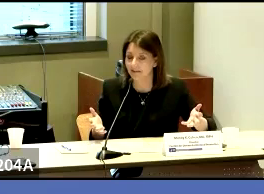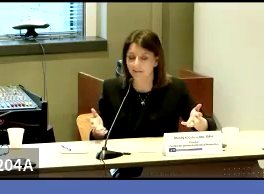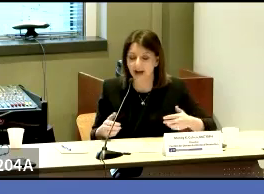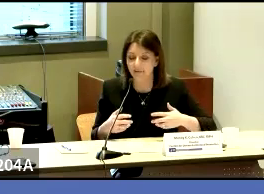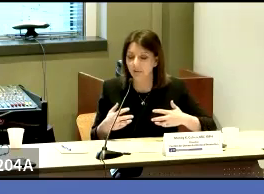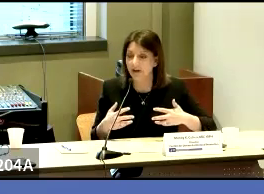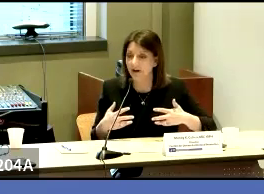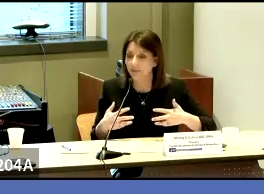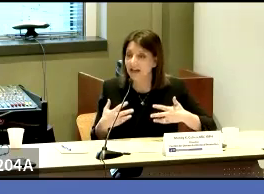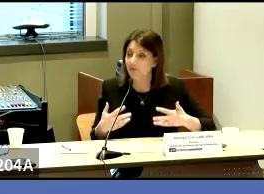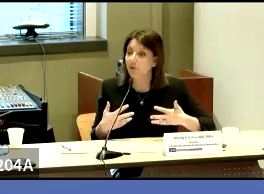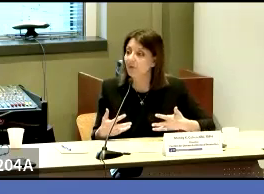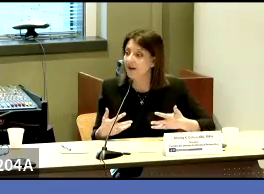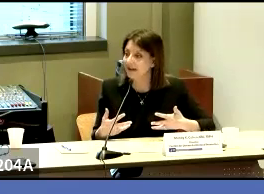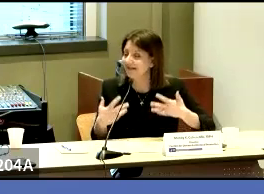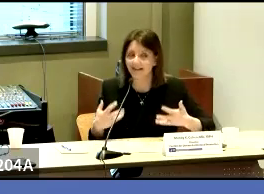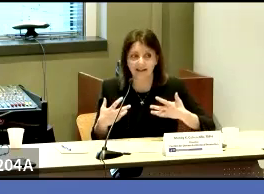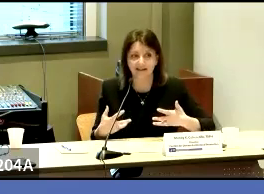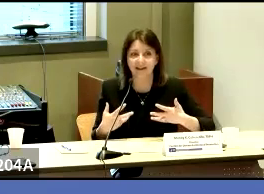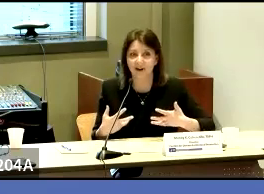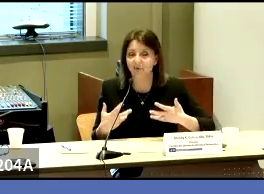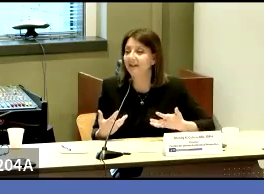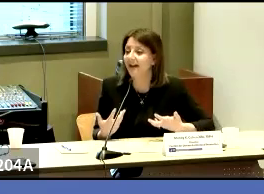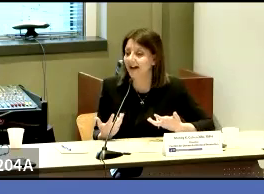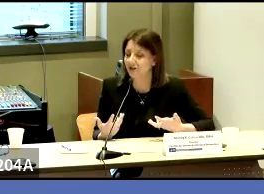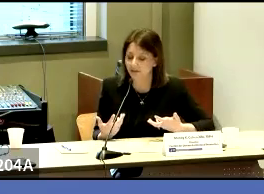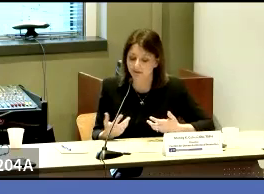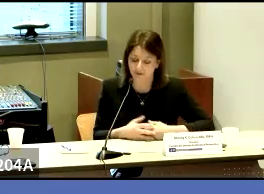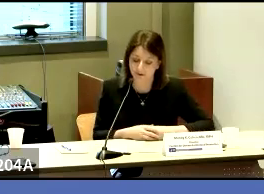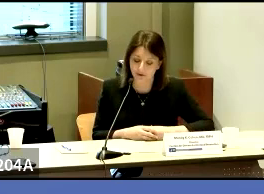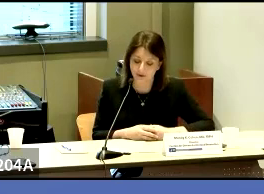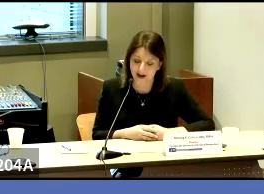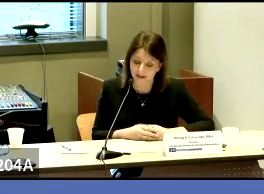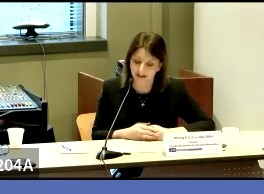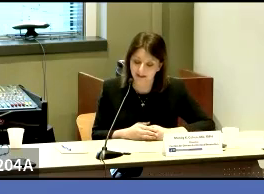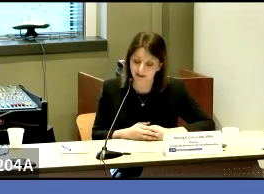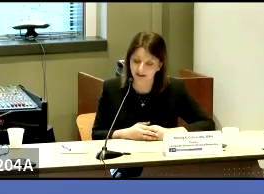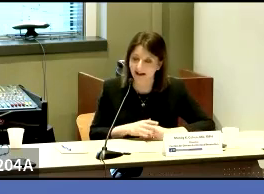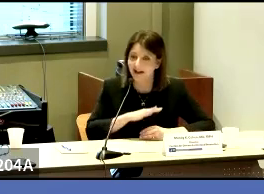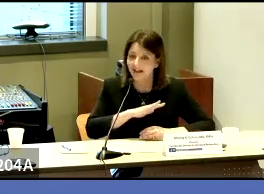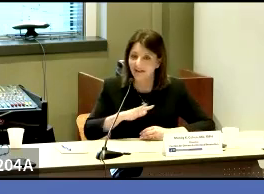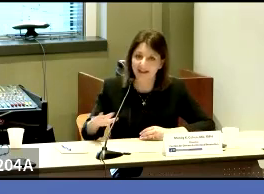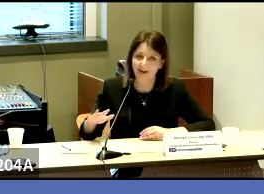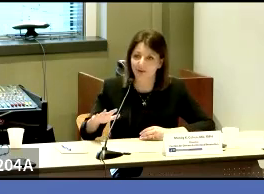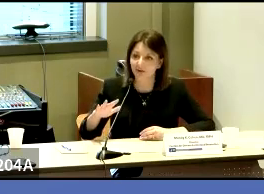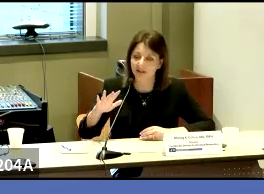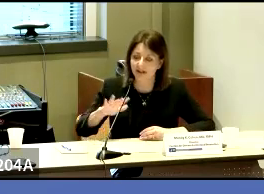and we are making more prominent the things that are really actionable for folks. So, I'm excited about that, gives us the opportunity